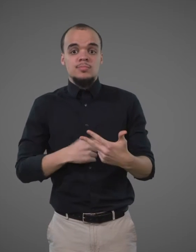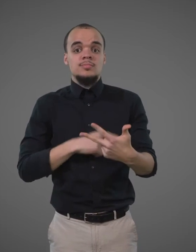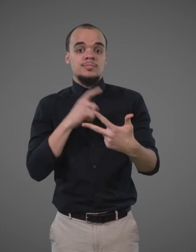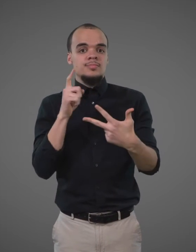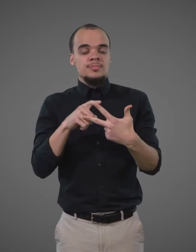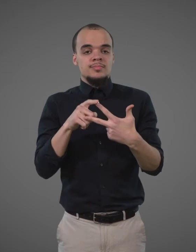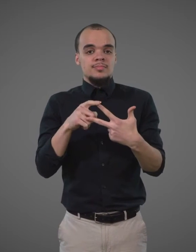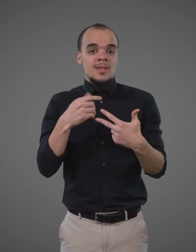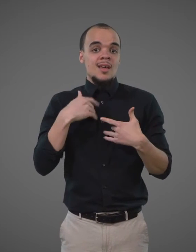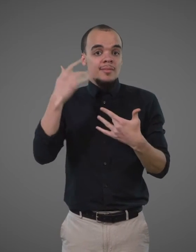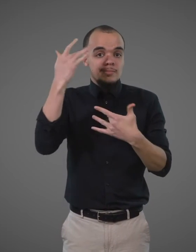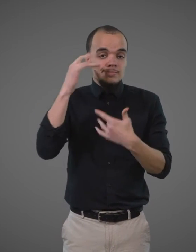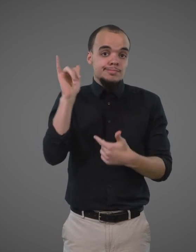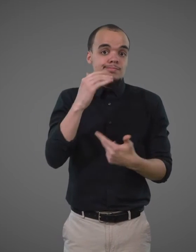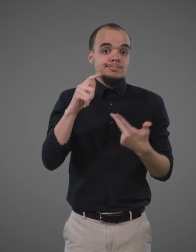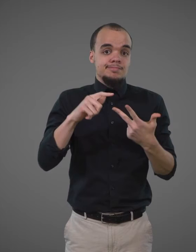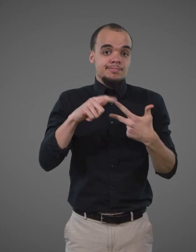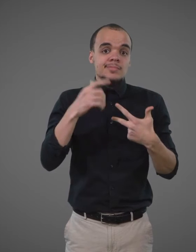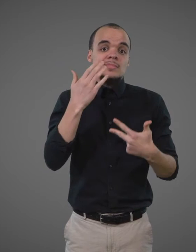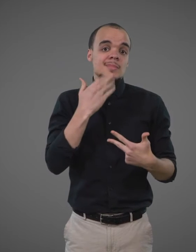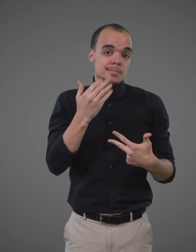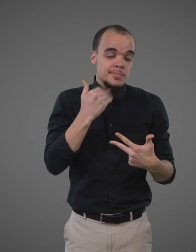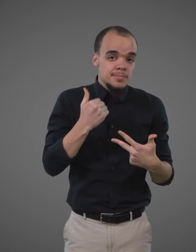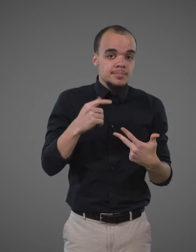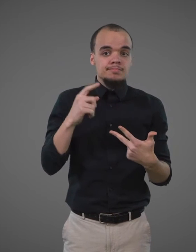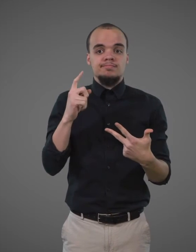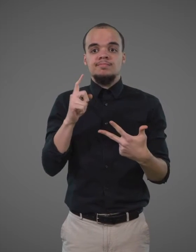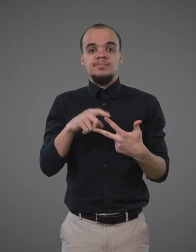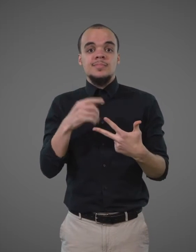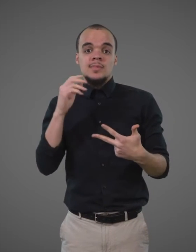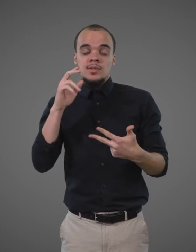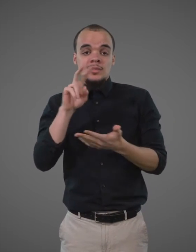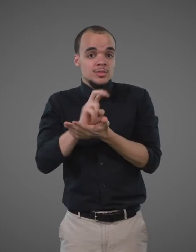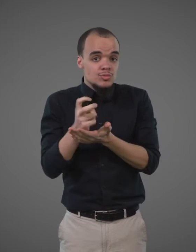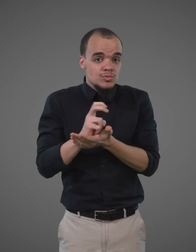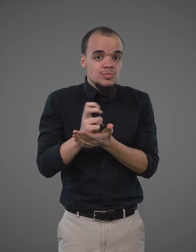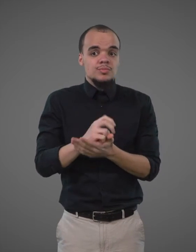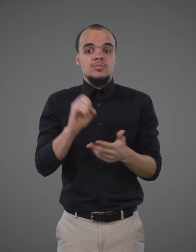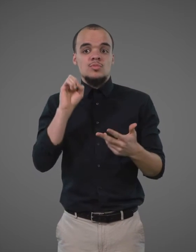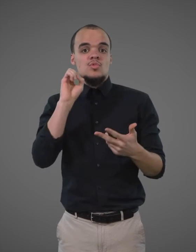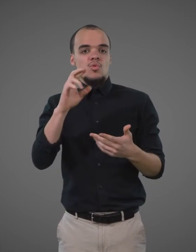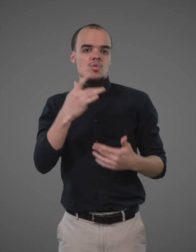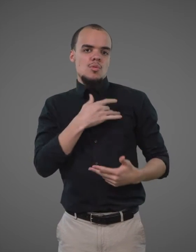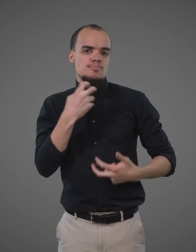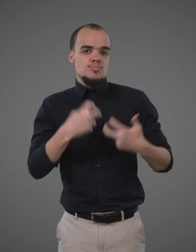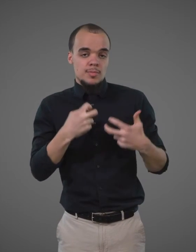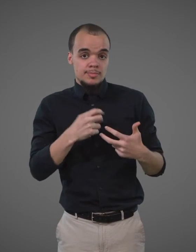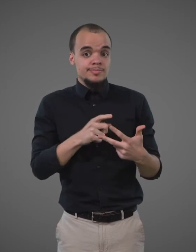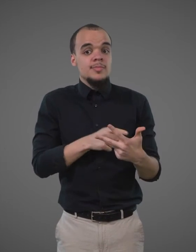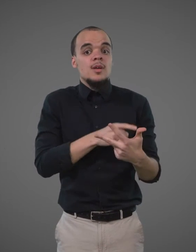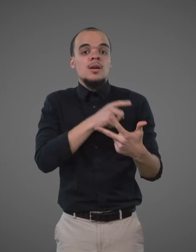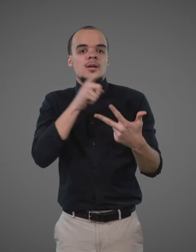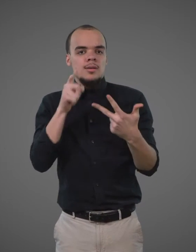or a very young person. If you have medical problems such as diabetes, have a seizure disorder, or a heart problem.